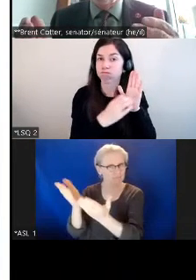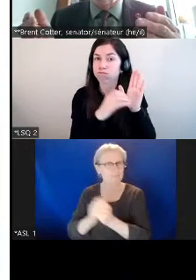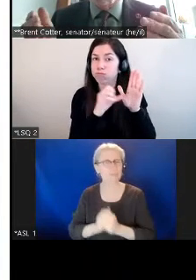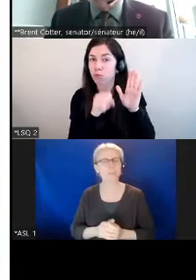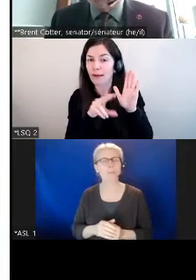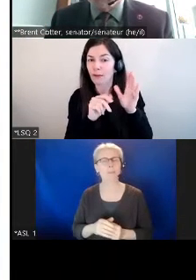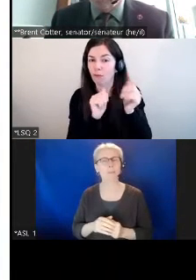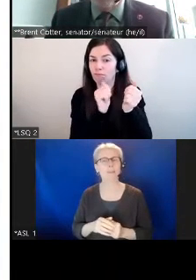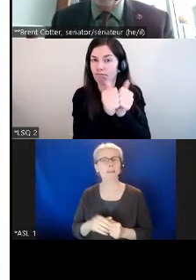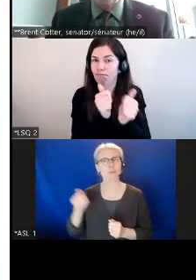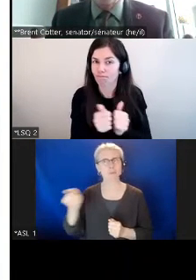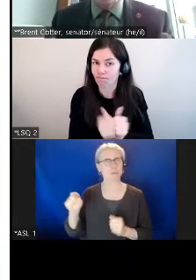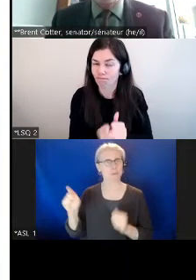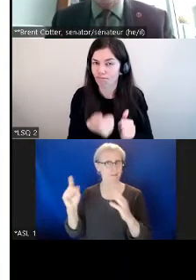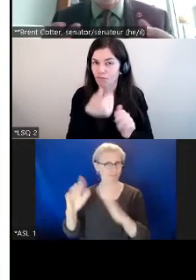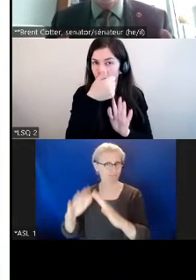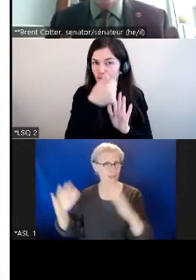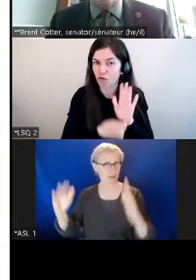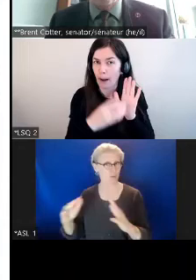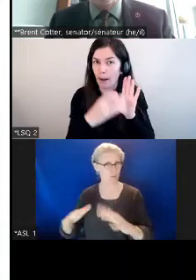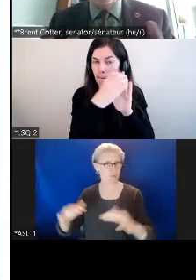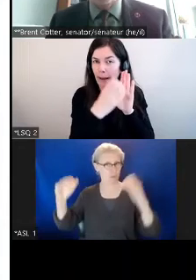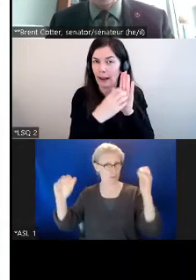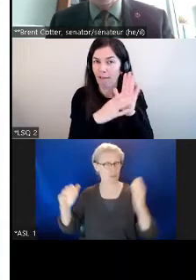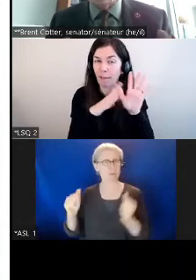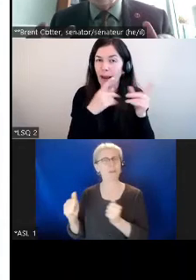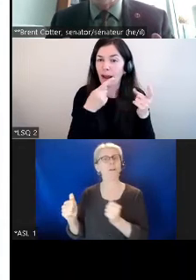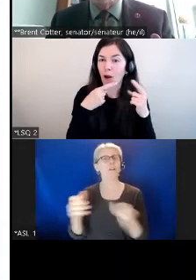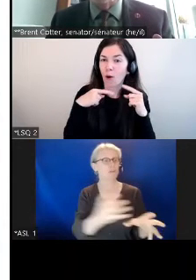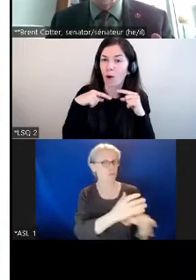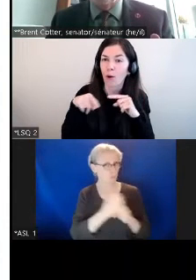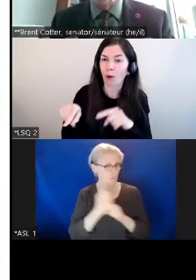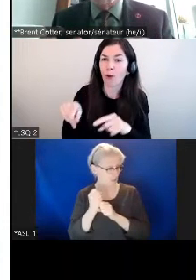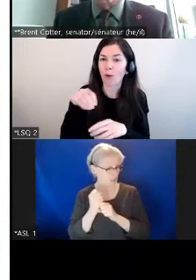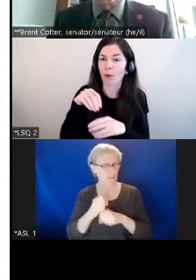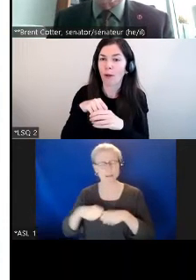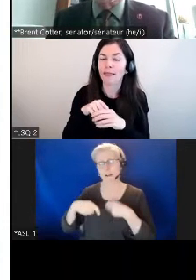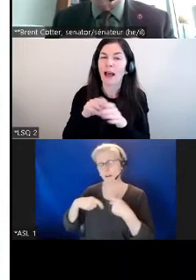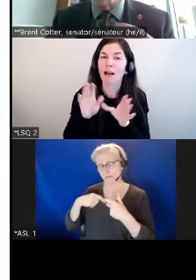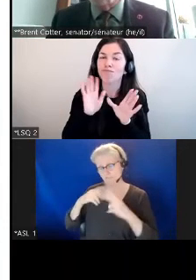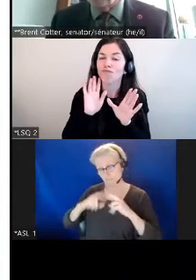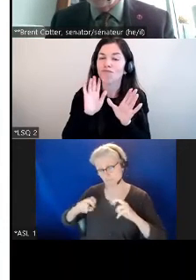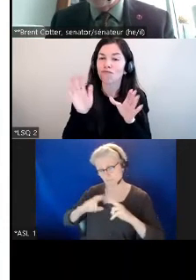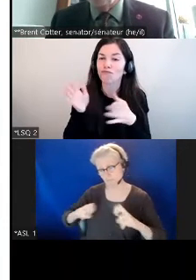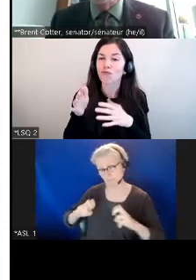THE HOUSE OF COMMONS. THE HOUSE OF COMMONS THEN EXAMINES THE BILL. THEY WILL HAVE FURTHER DEBATE.